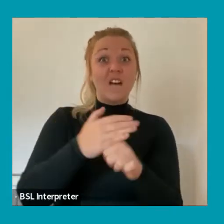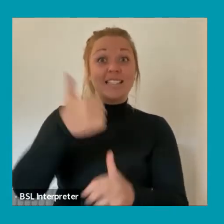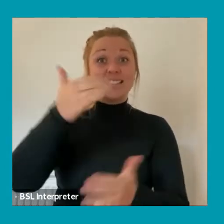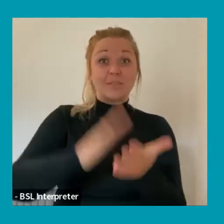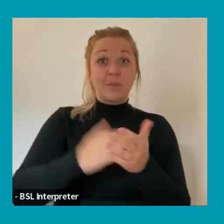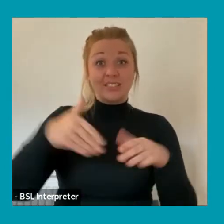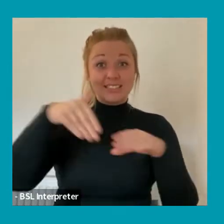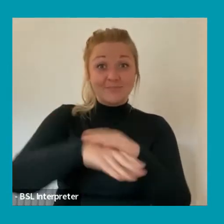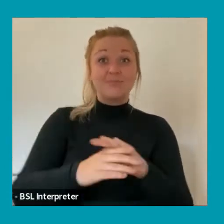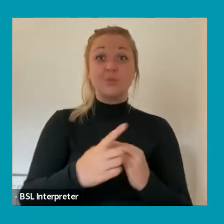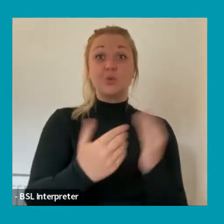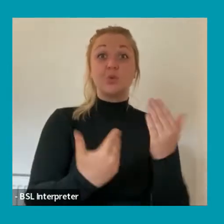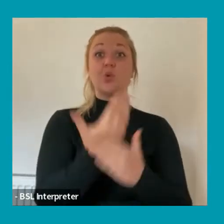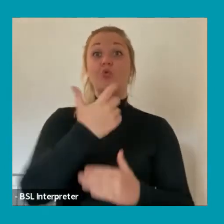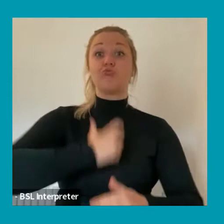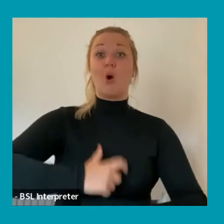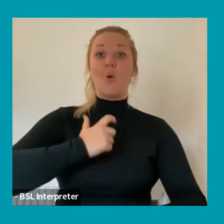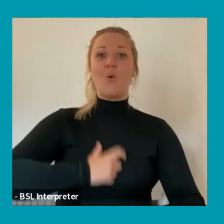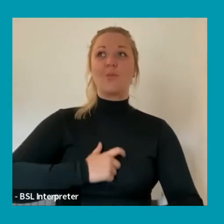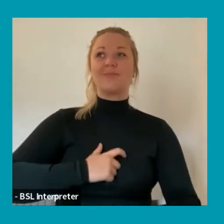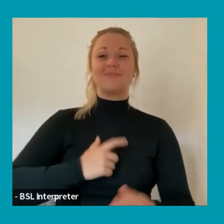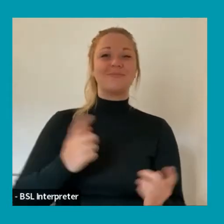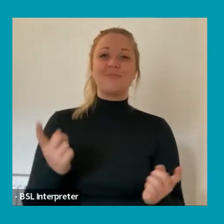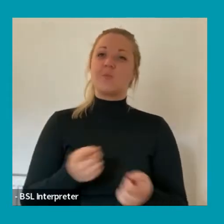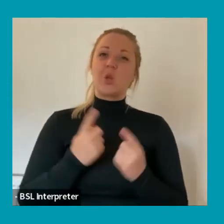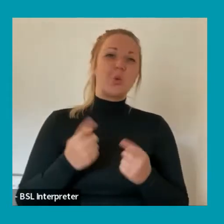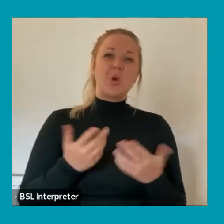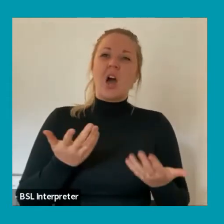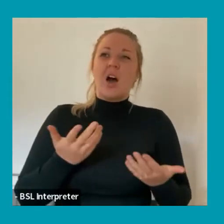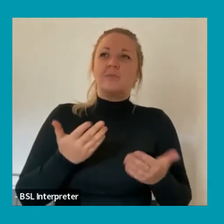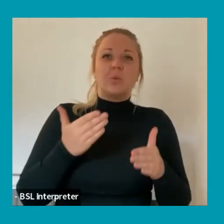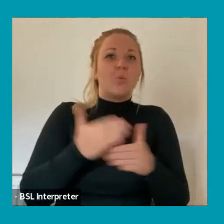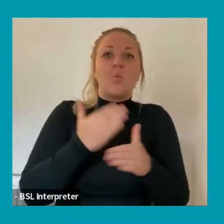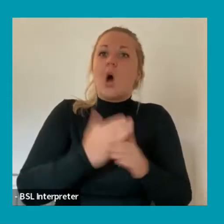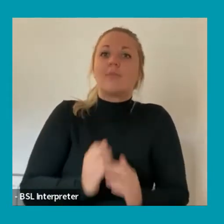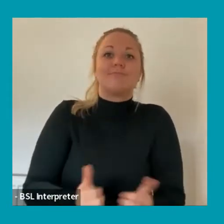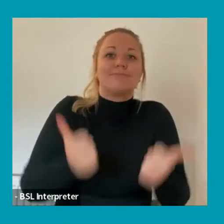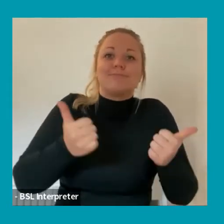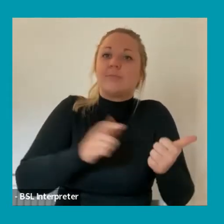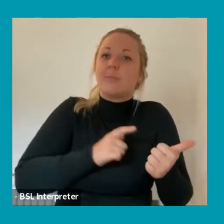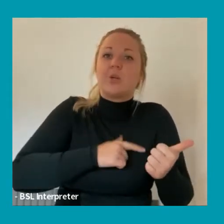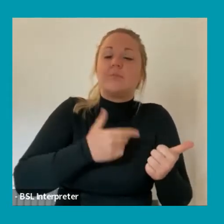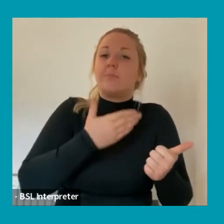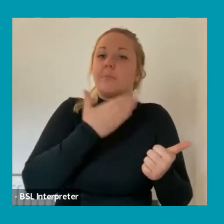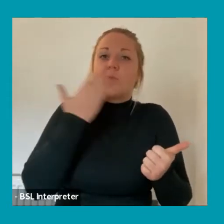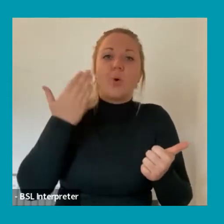Where you can't perform as productively as you would want to, because you haven't got the access